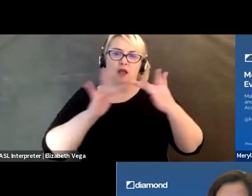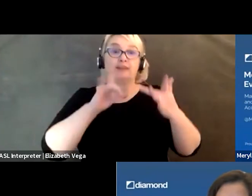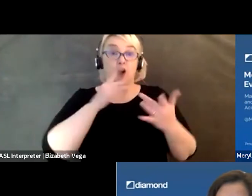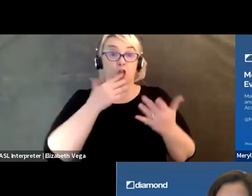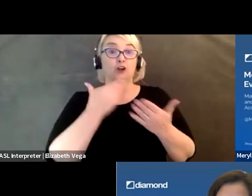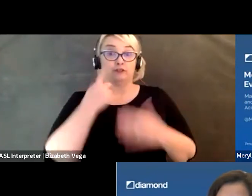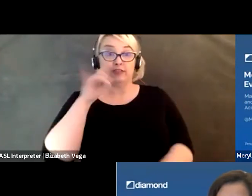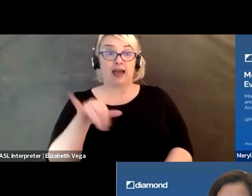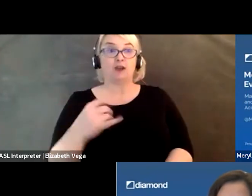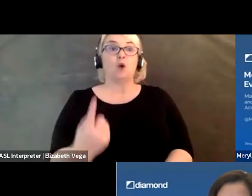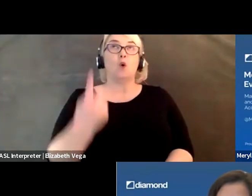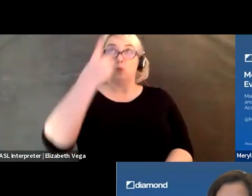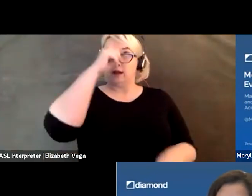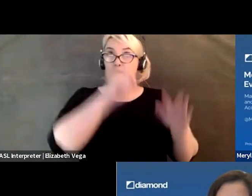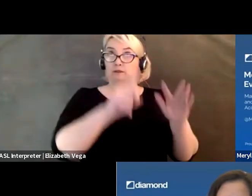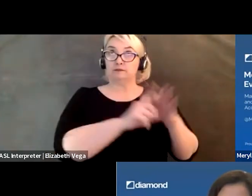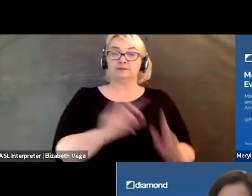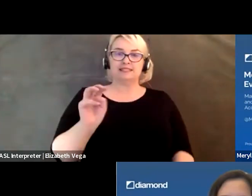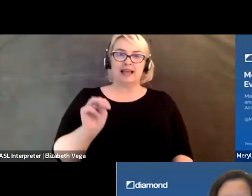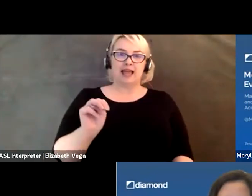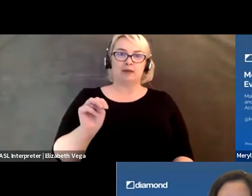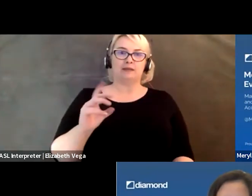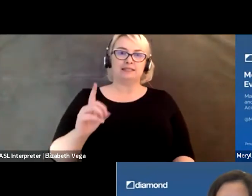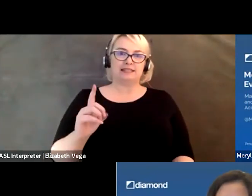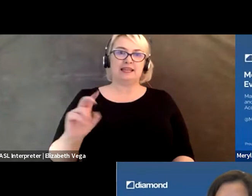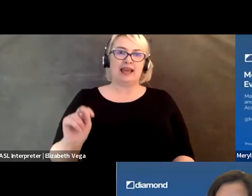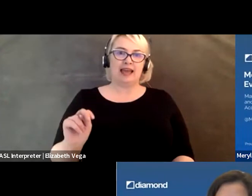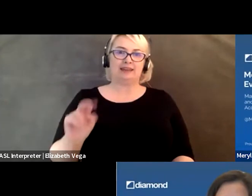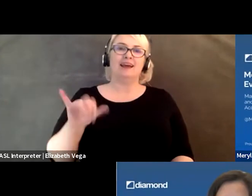One that comes to mind is just MDN, the Mozilla developer network.